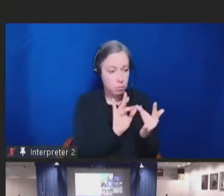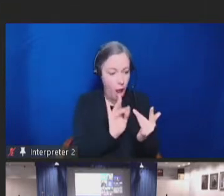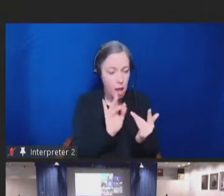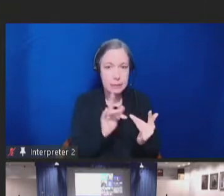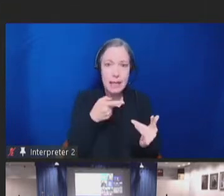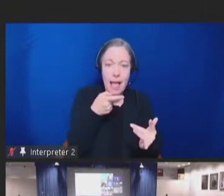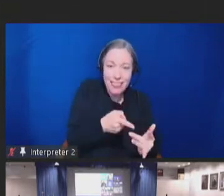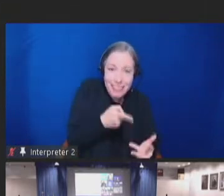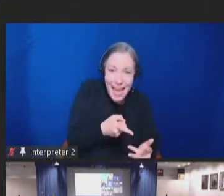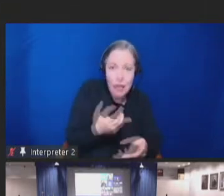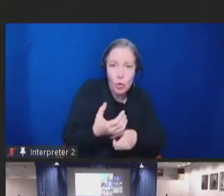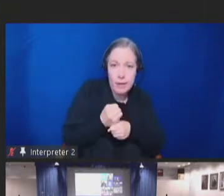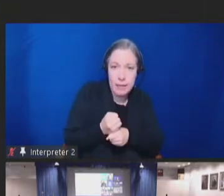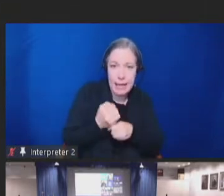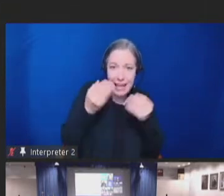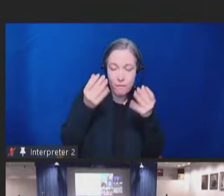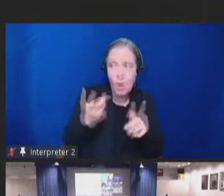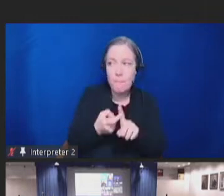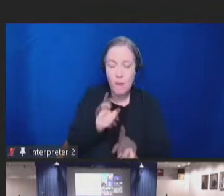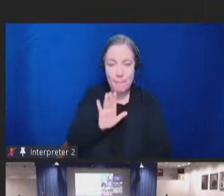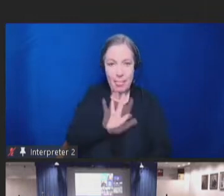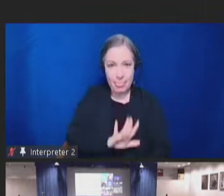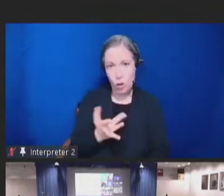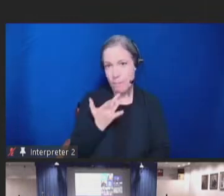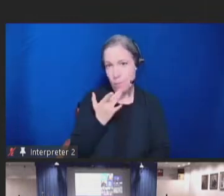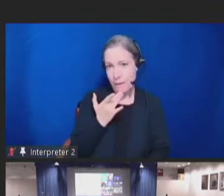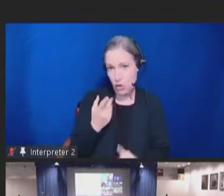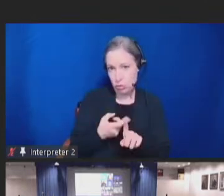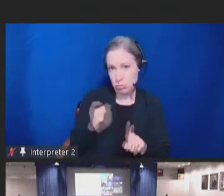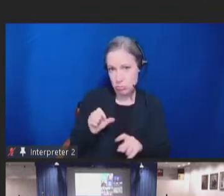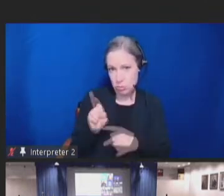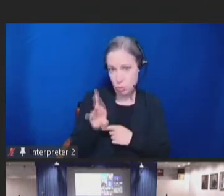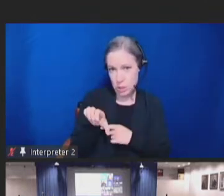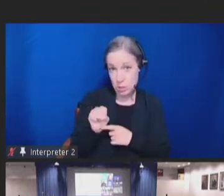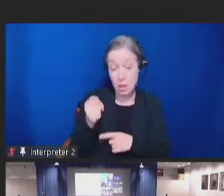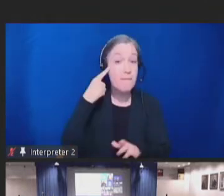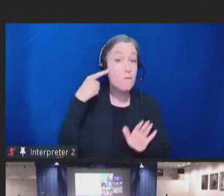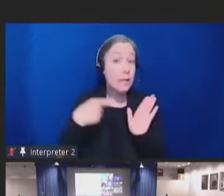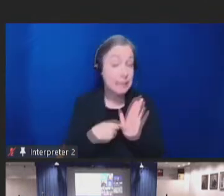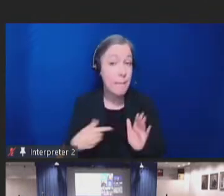their preferred sources. So, for example, young adults are more likely to seek out information